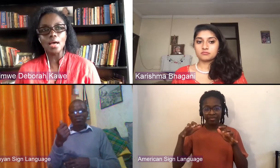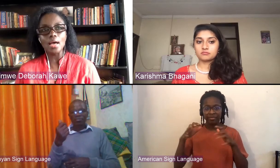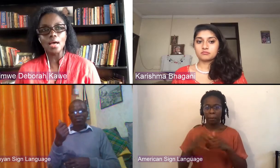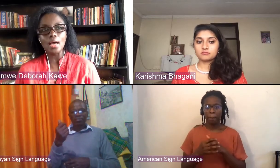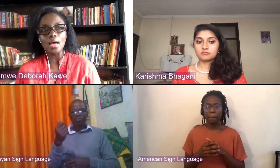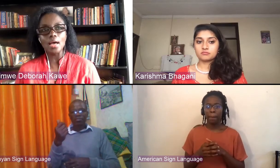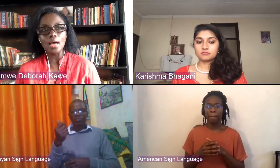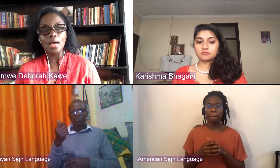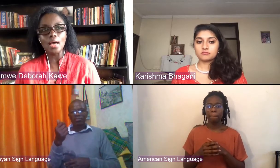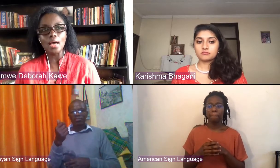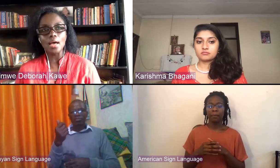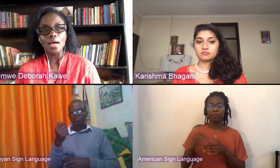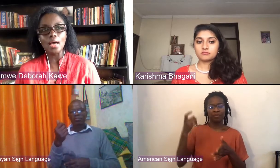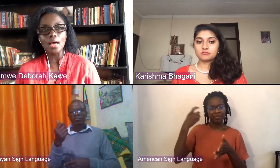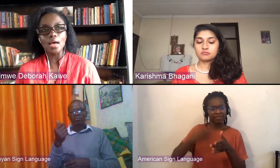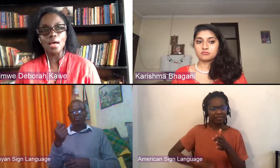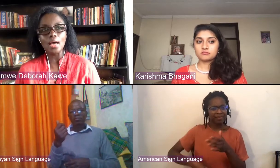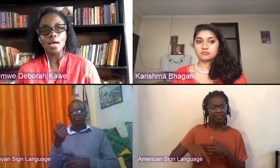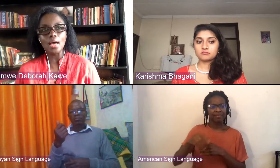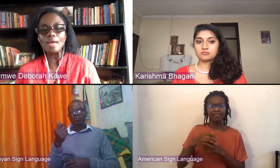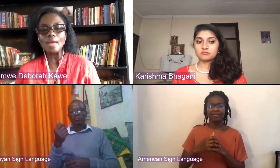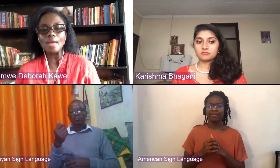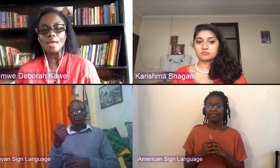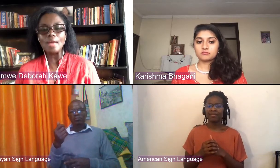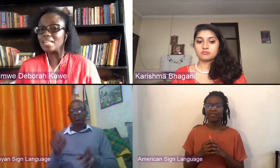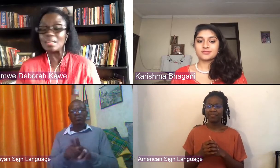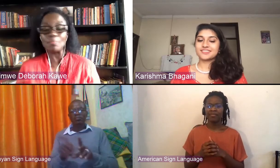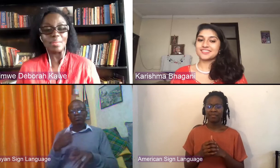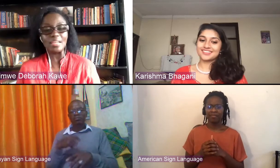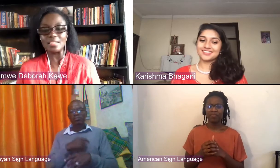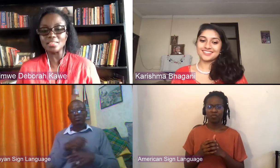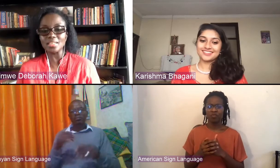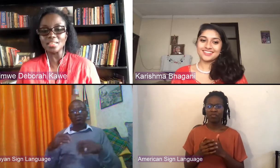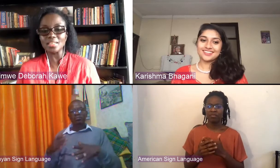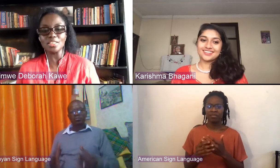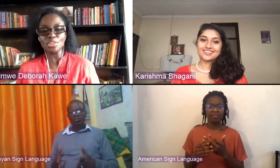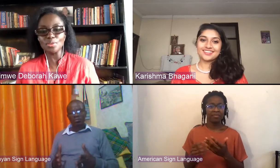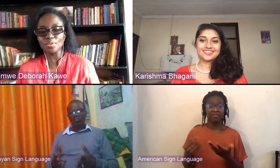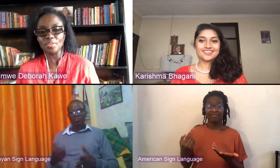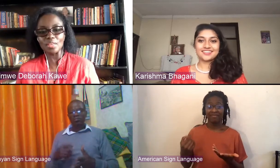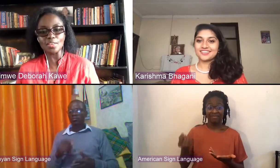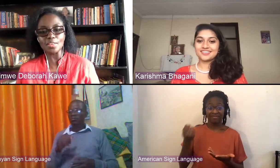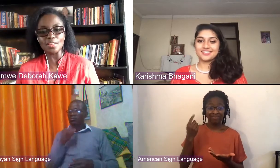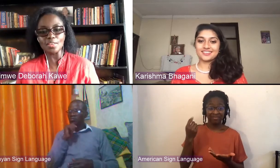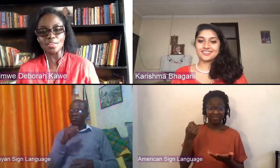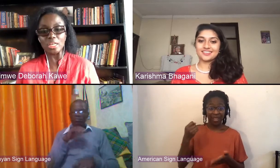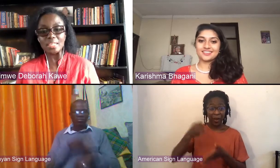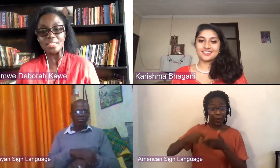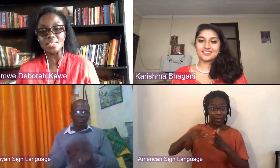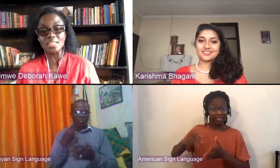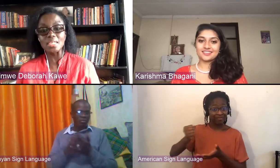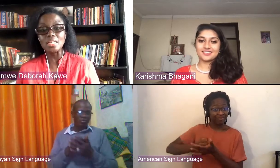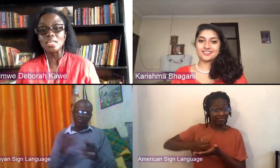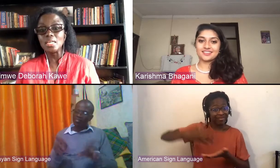And so as artists, we don't make money. We don't have a whole lot of money at Kampala International Theater Festival.